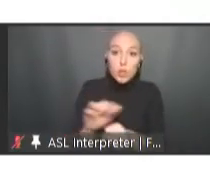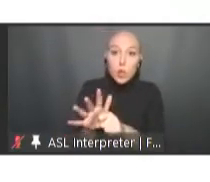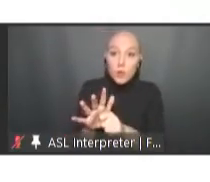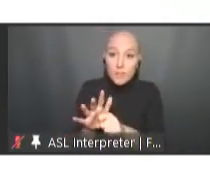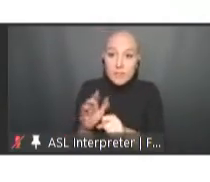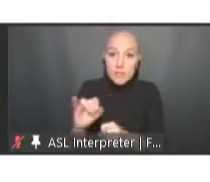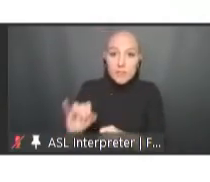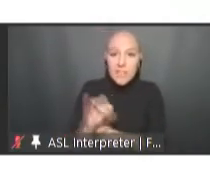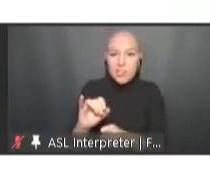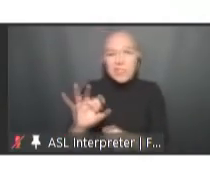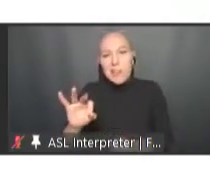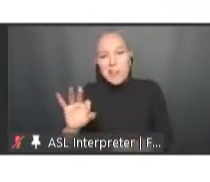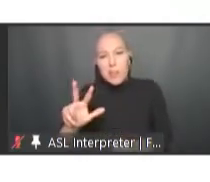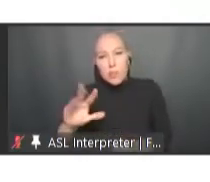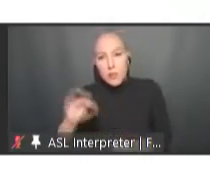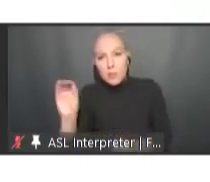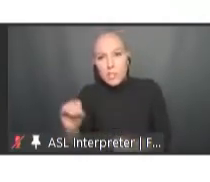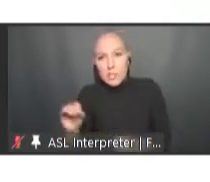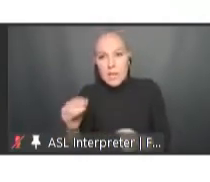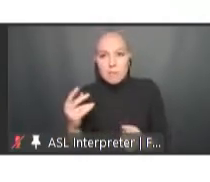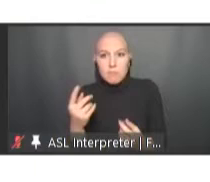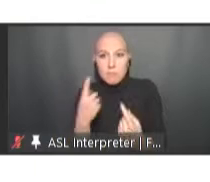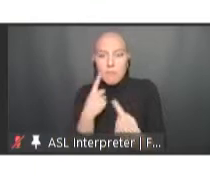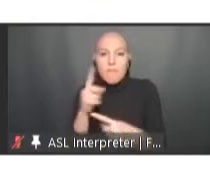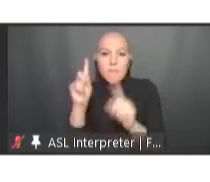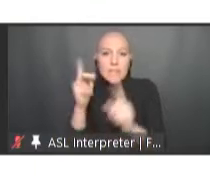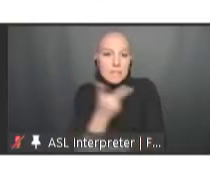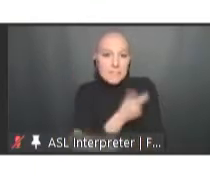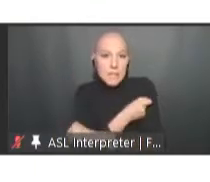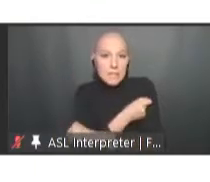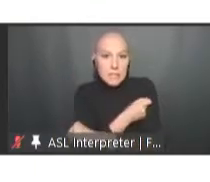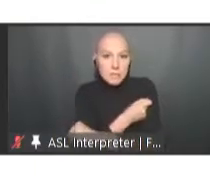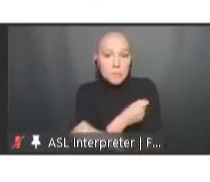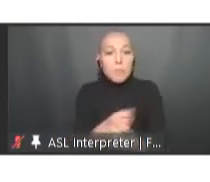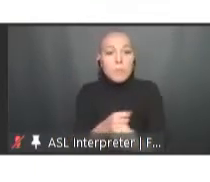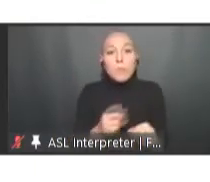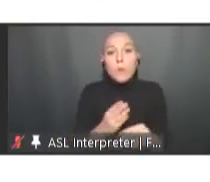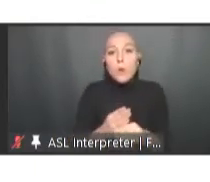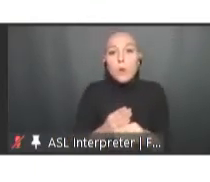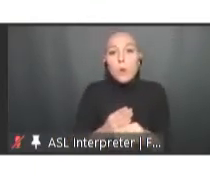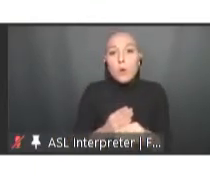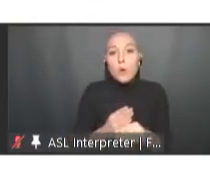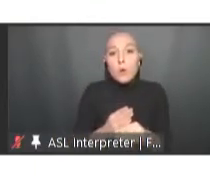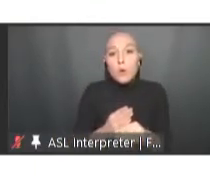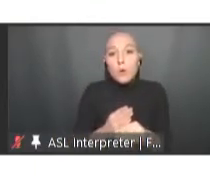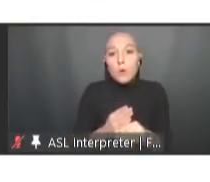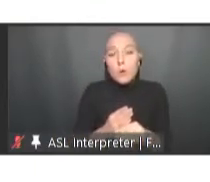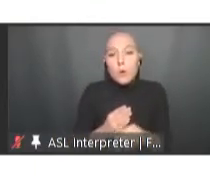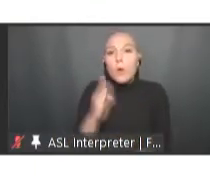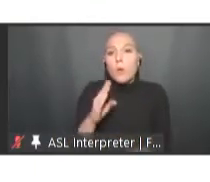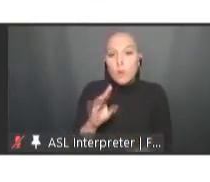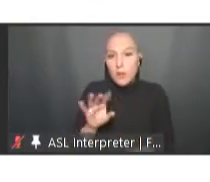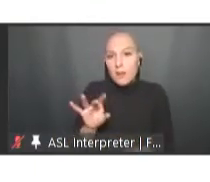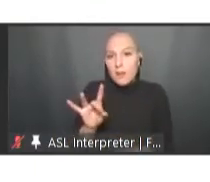and over 50 times the risk of COVID-19 associated death or 98 percent VE. During